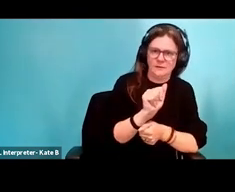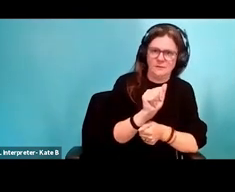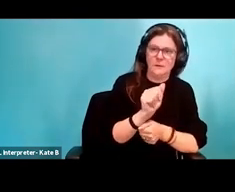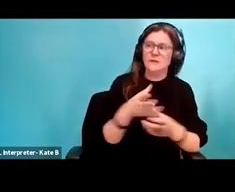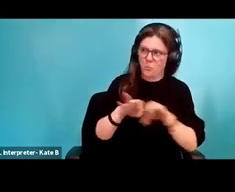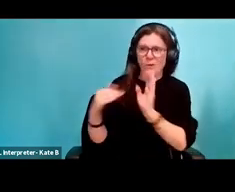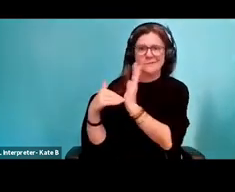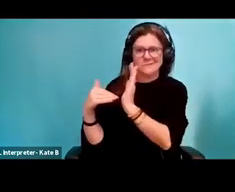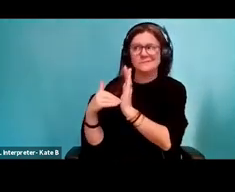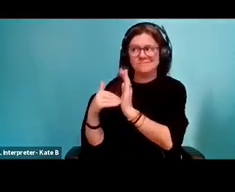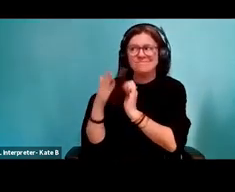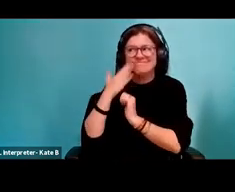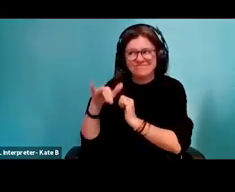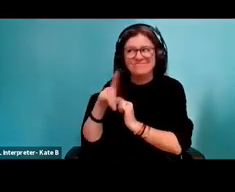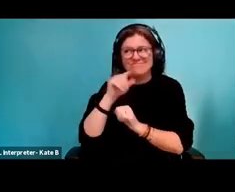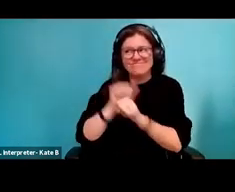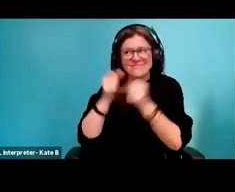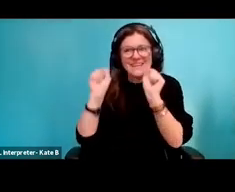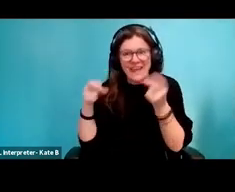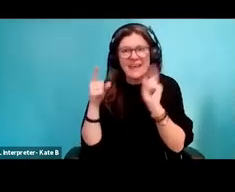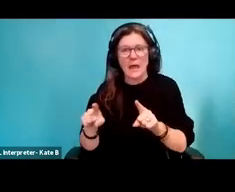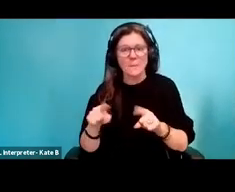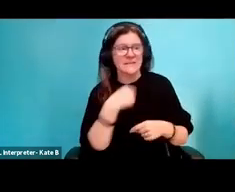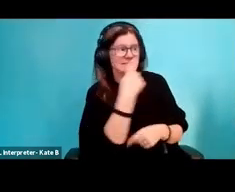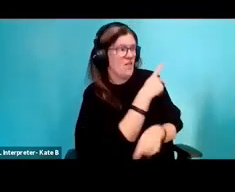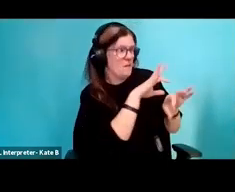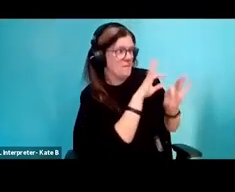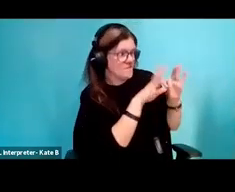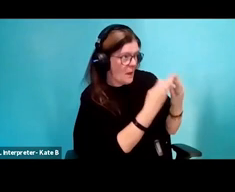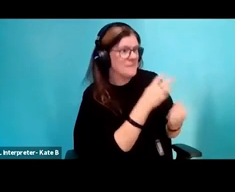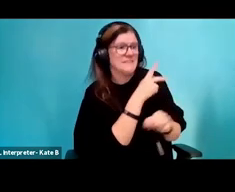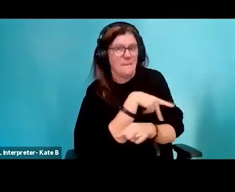be aware of this practice and to educate patients and families about the successes of disabled